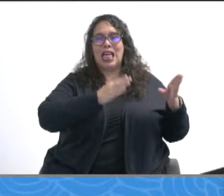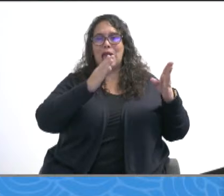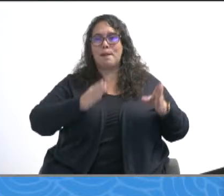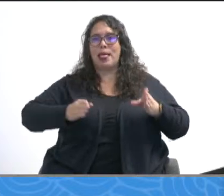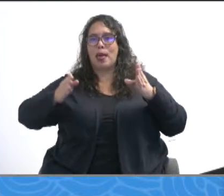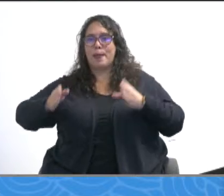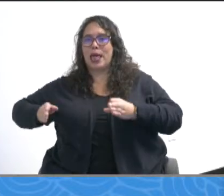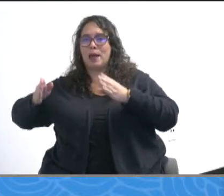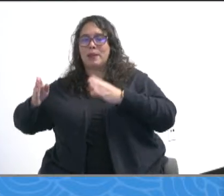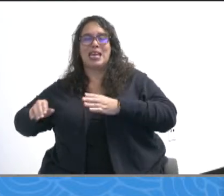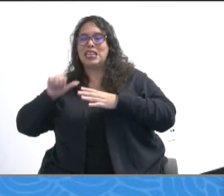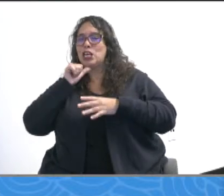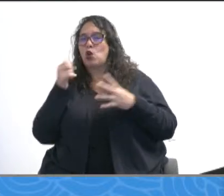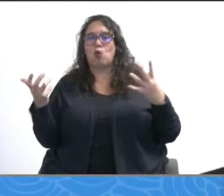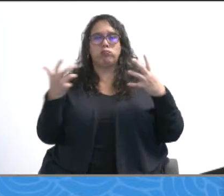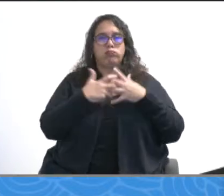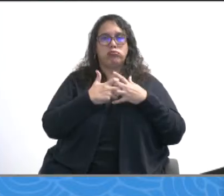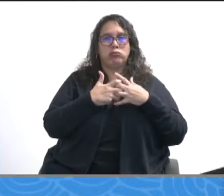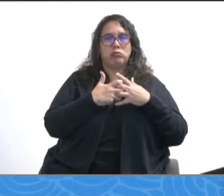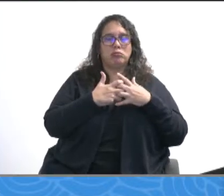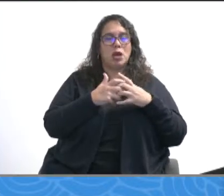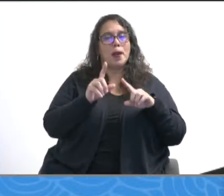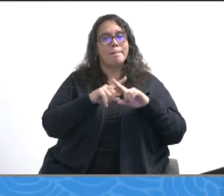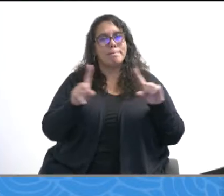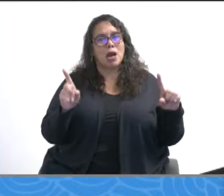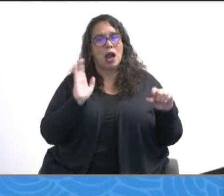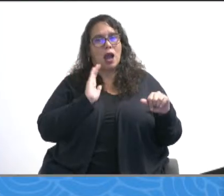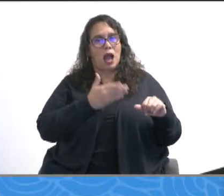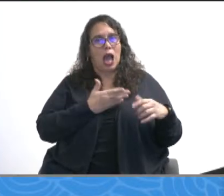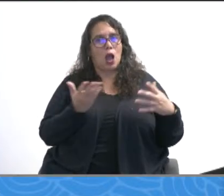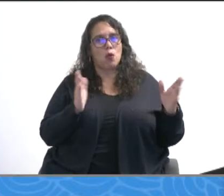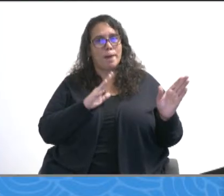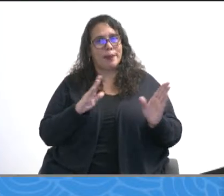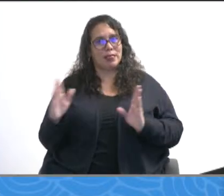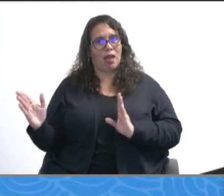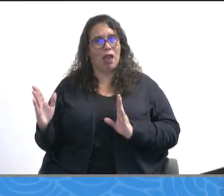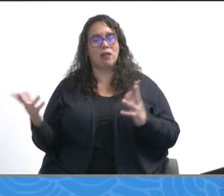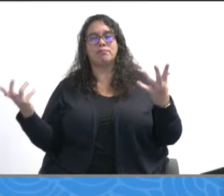We feel our plan is sustainable and it meets student needs,